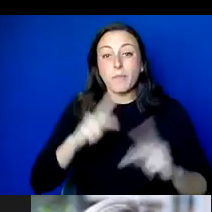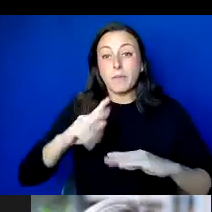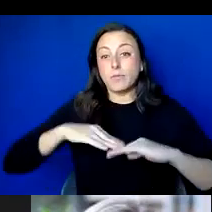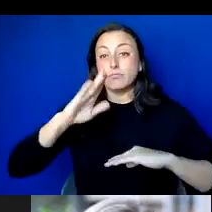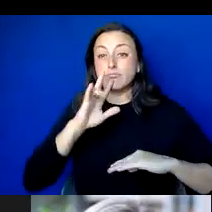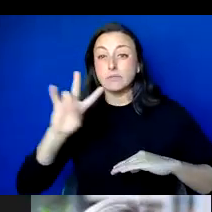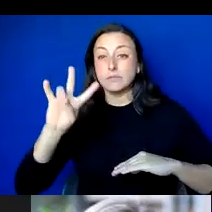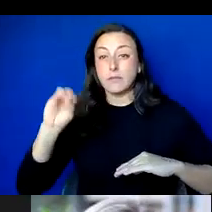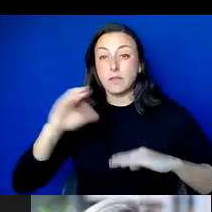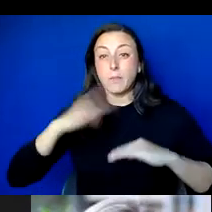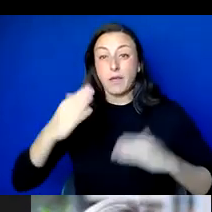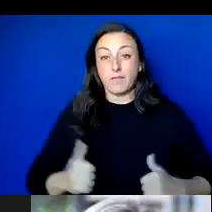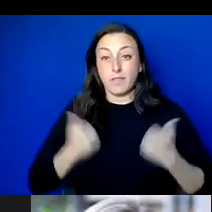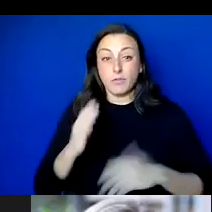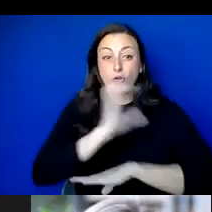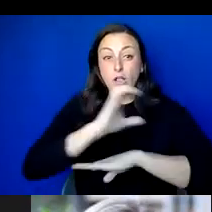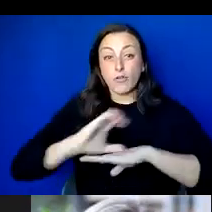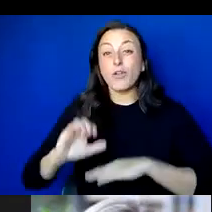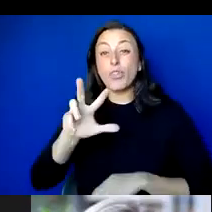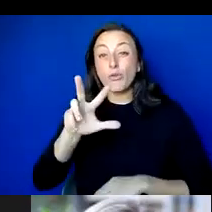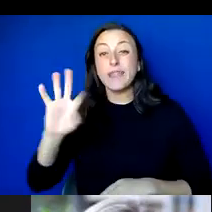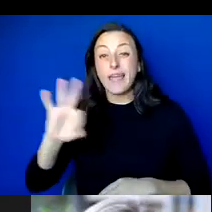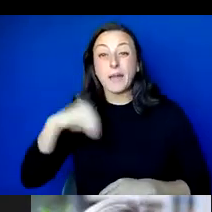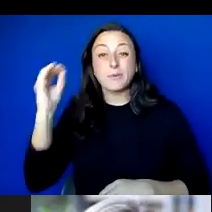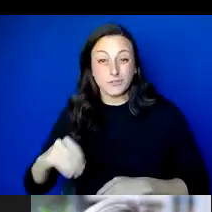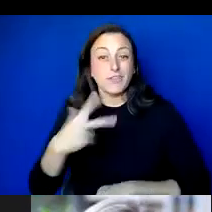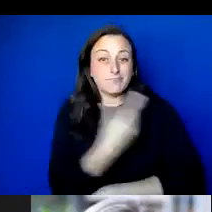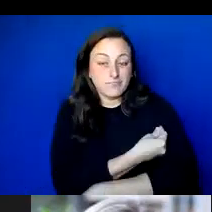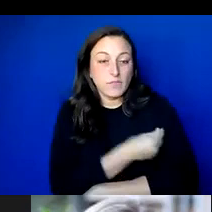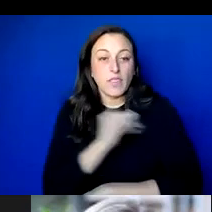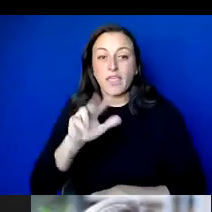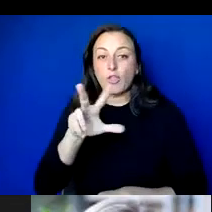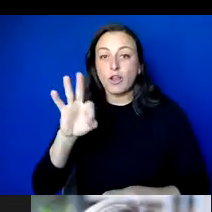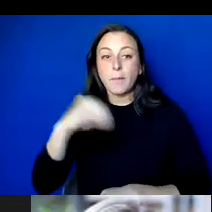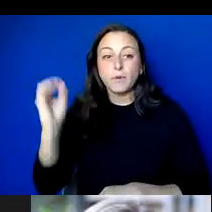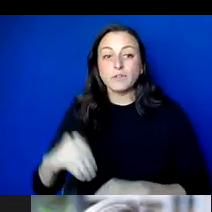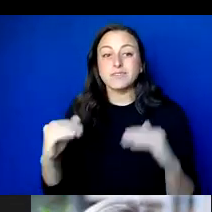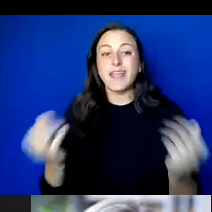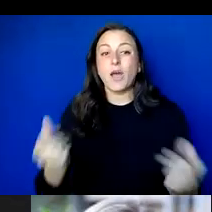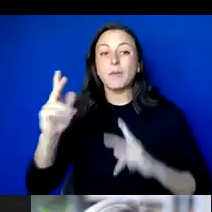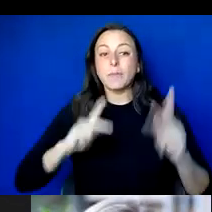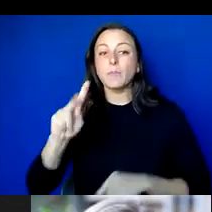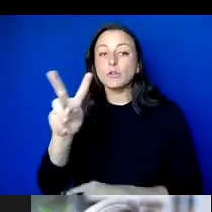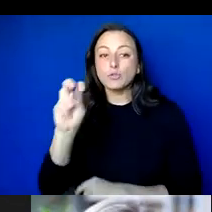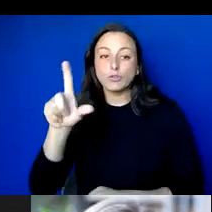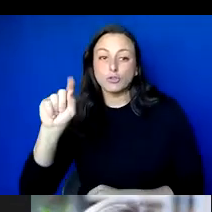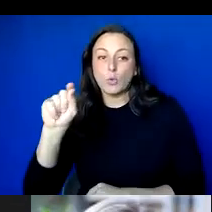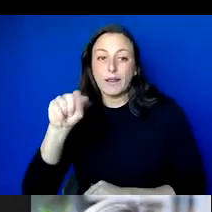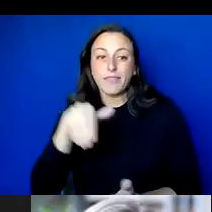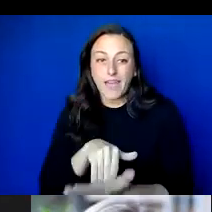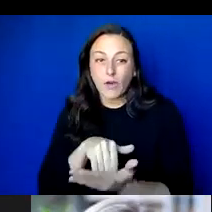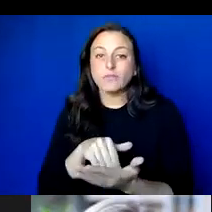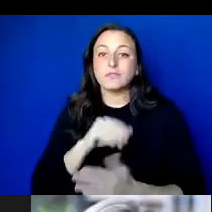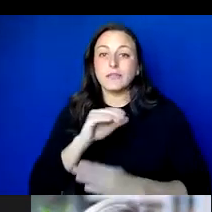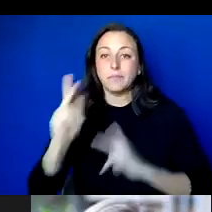their first dose of vaccine. That 39% equals 220 000, well over 220 000 Coloradans 70 and up,